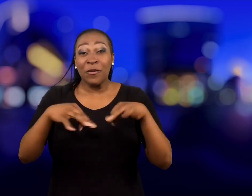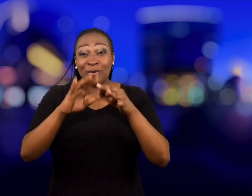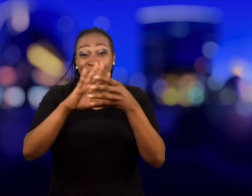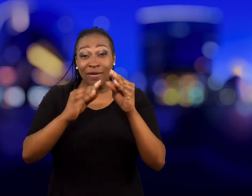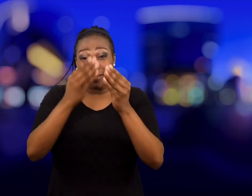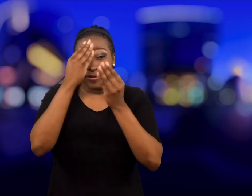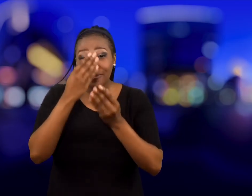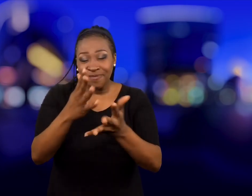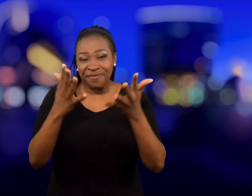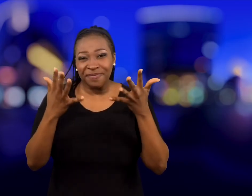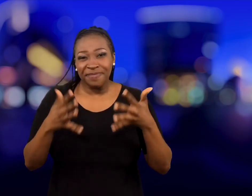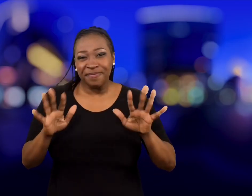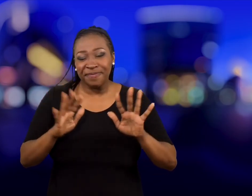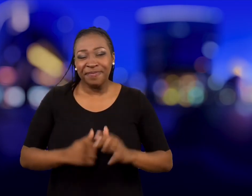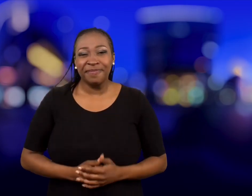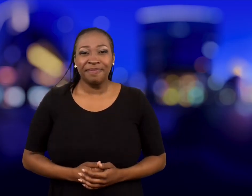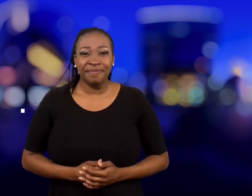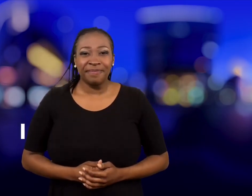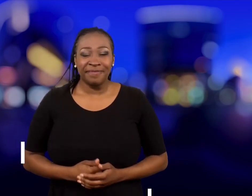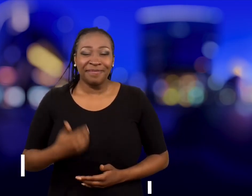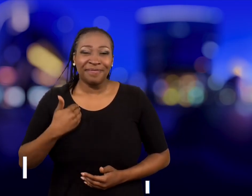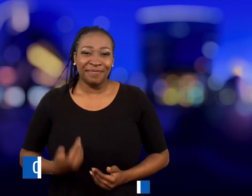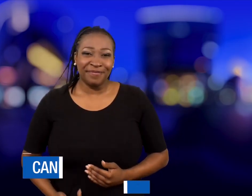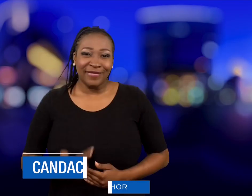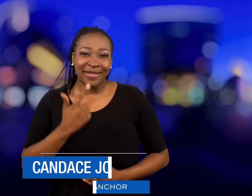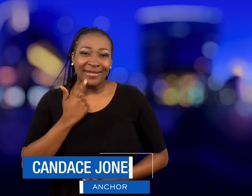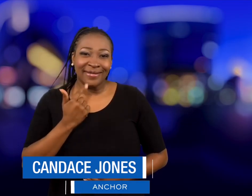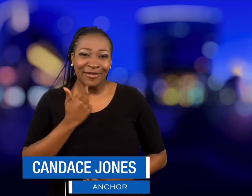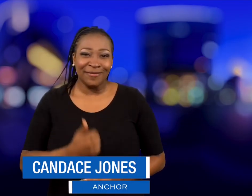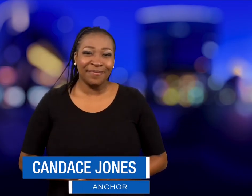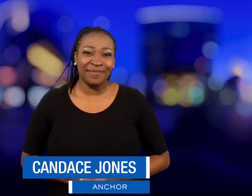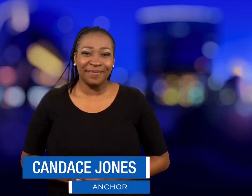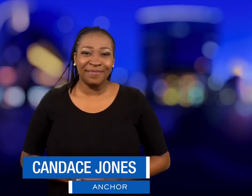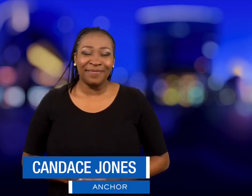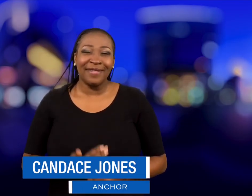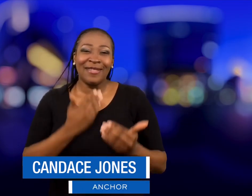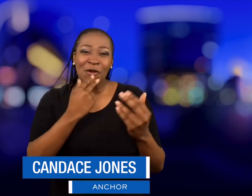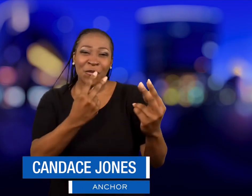And those are your top stories for today. I'm Candace Jones.